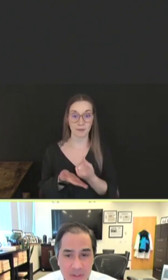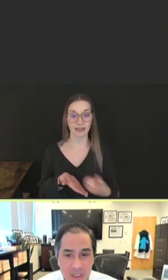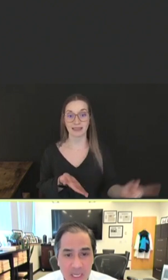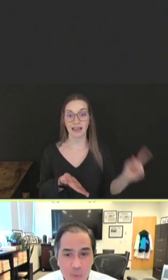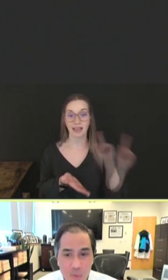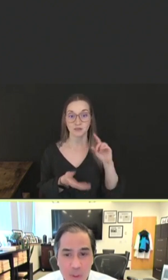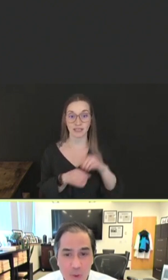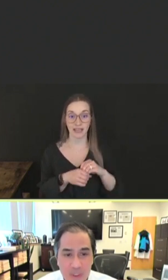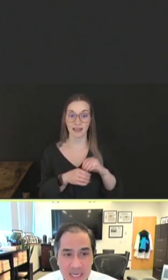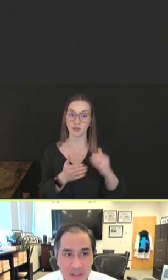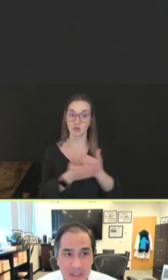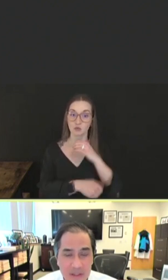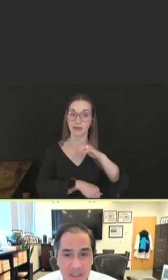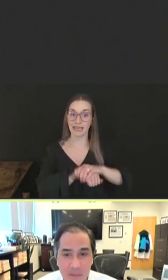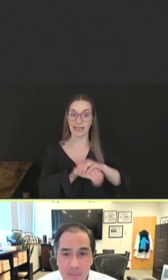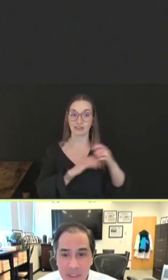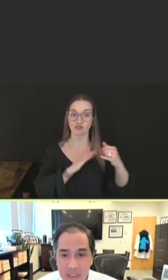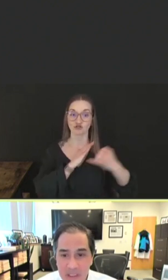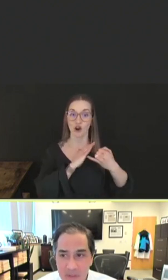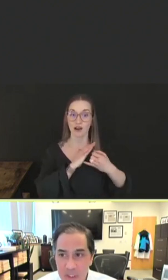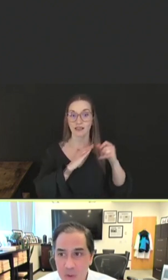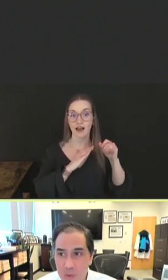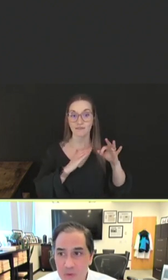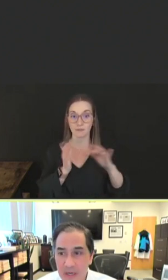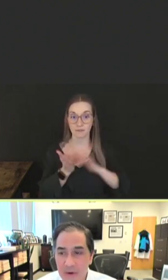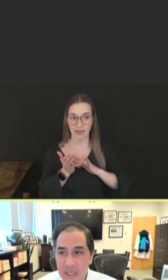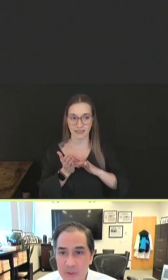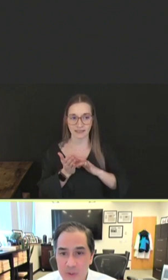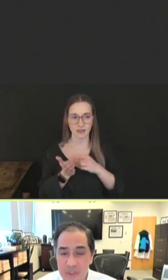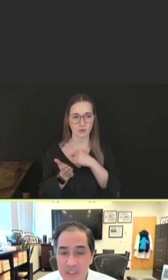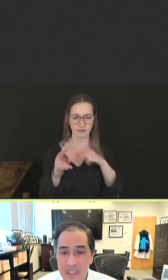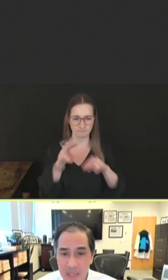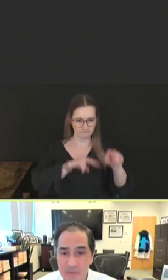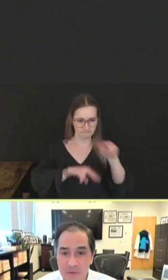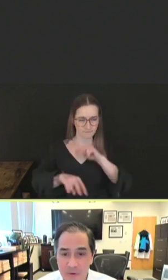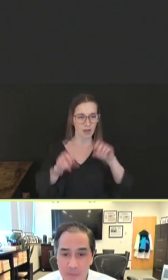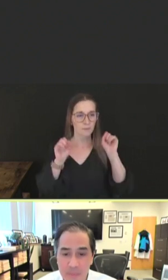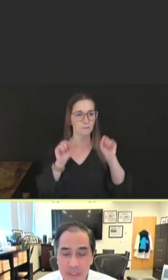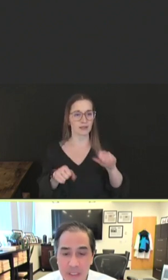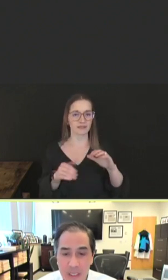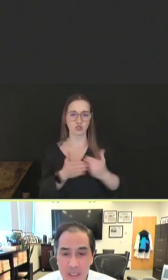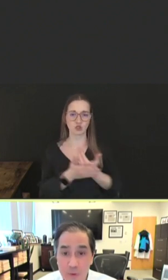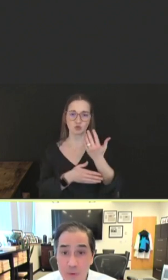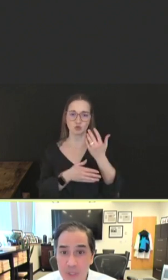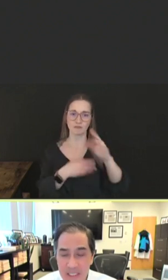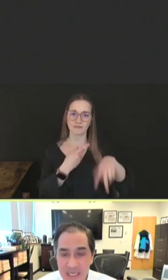in which we looked at the ability of these newer variants to escape from neutralizing